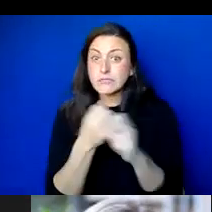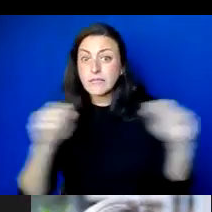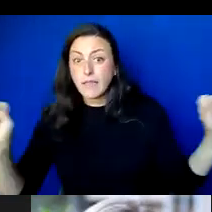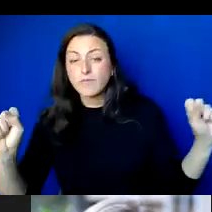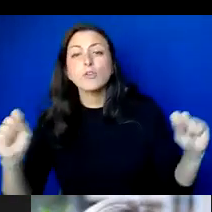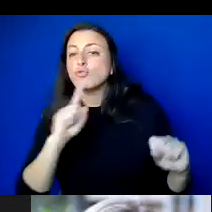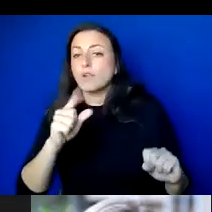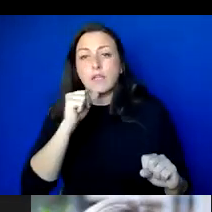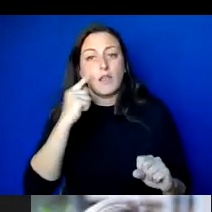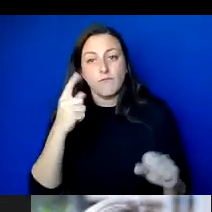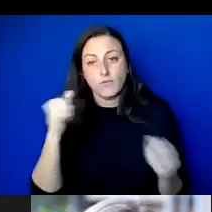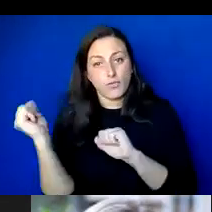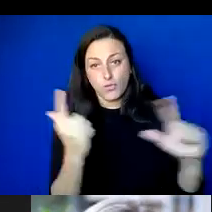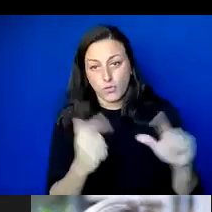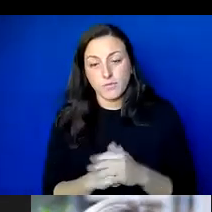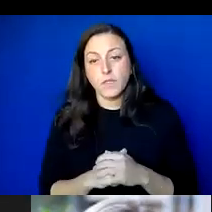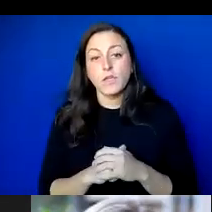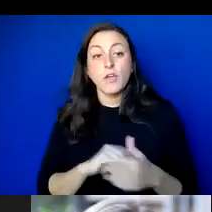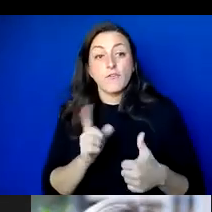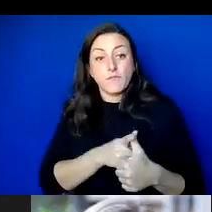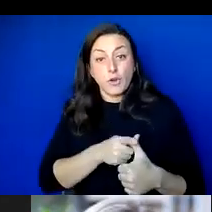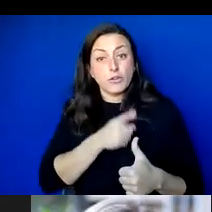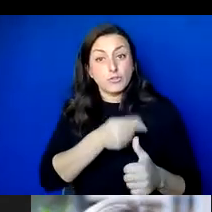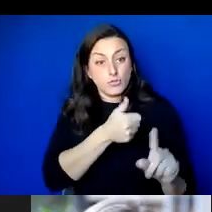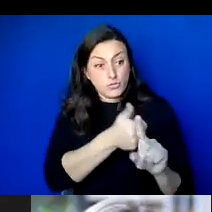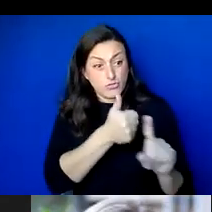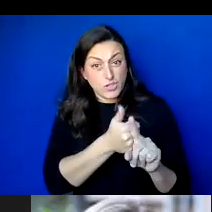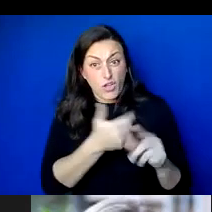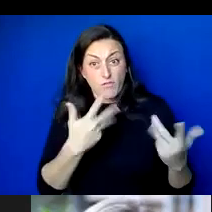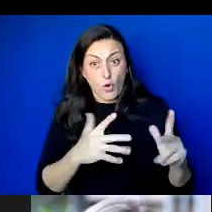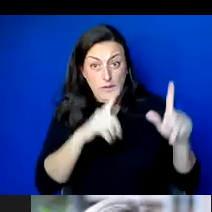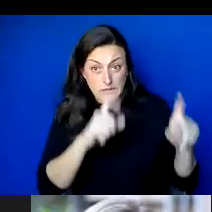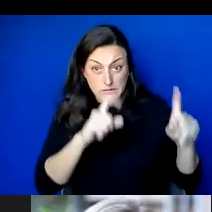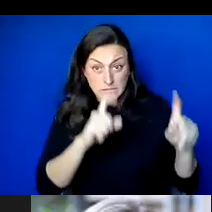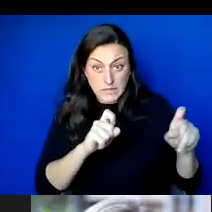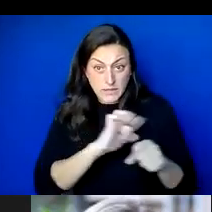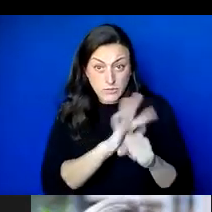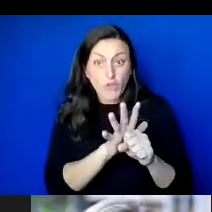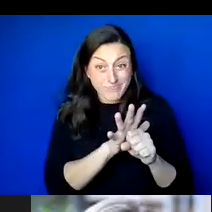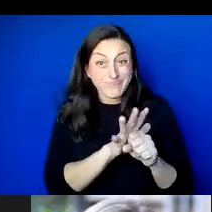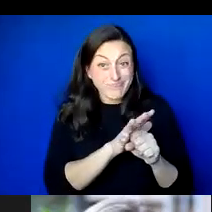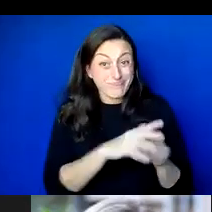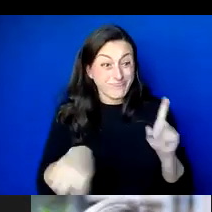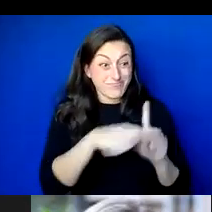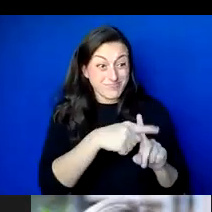You begin, of course, by being a person who has tested positive for COVID. If you happen to be